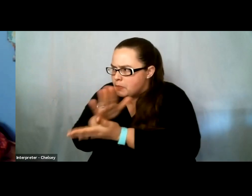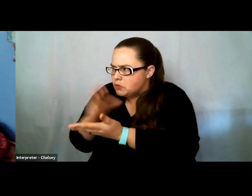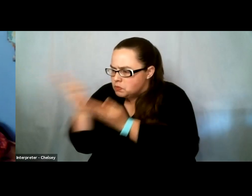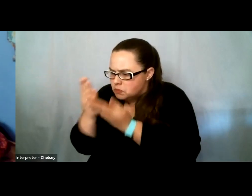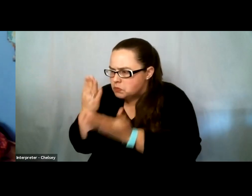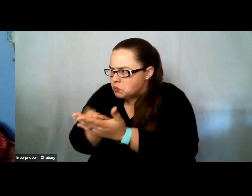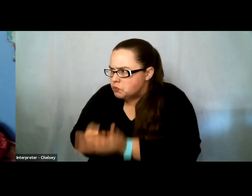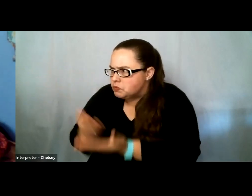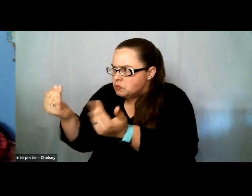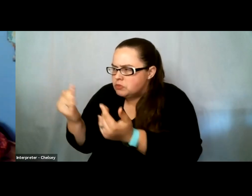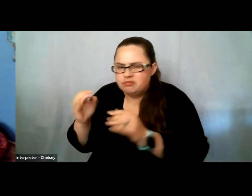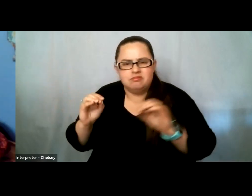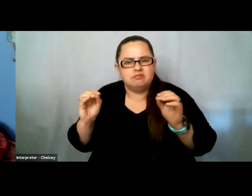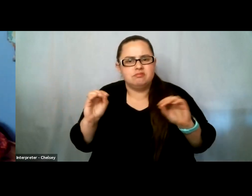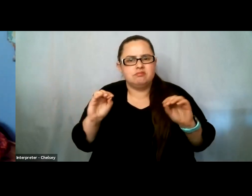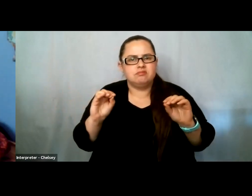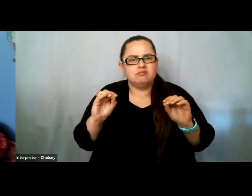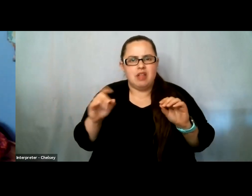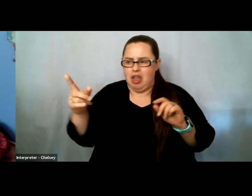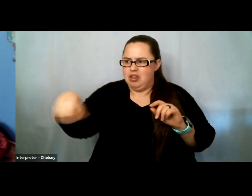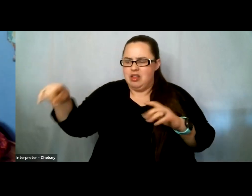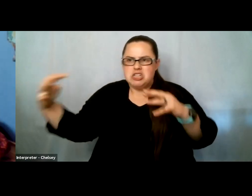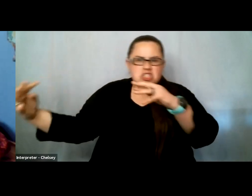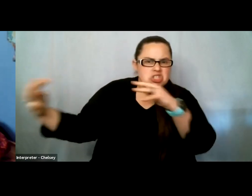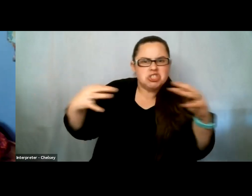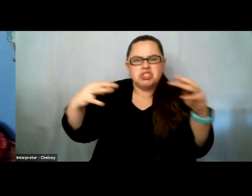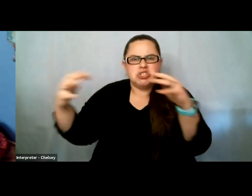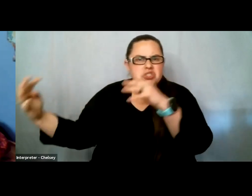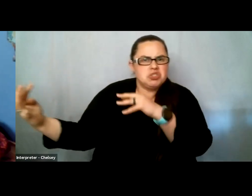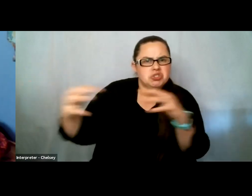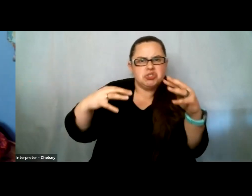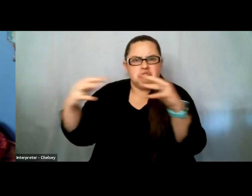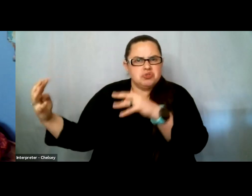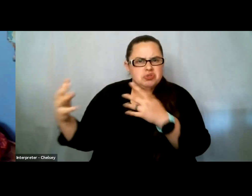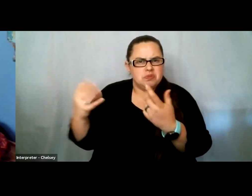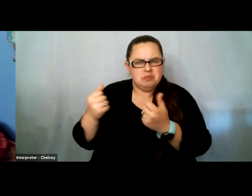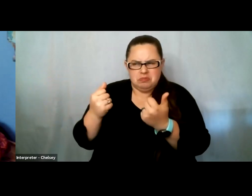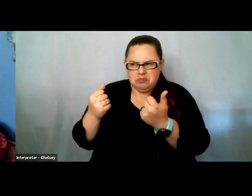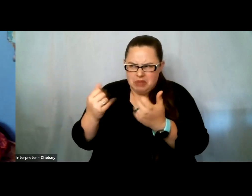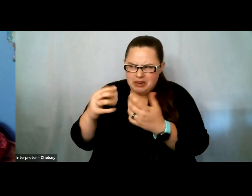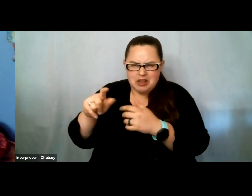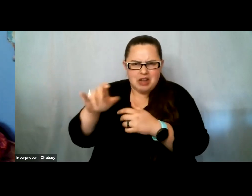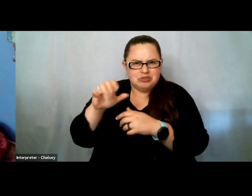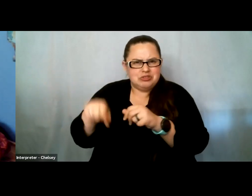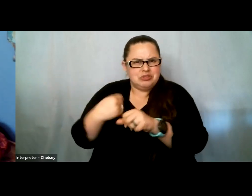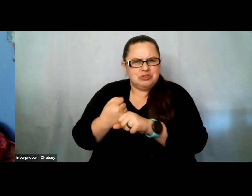their throats for centuries. And so I don't think it's such a pie in the sky dream to say